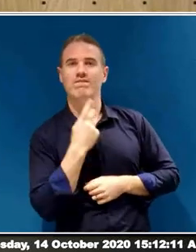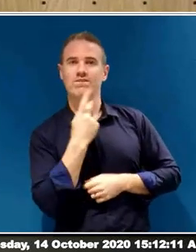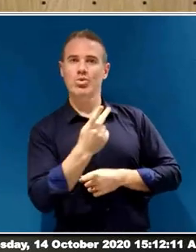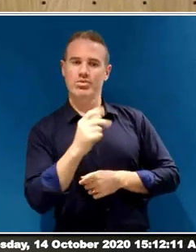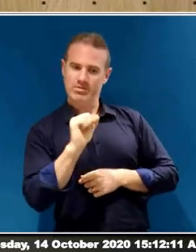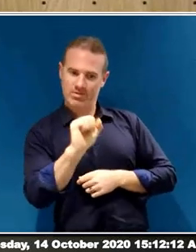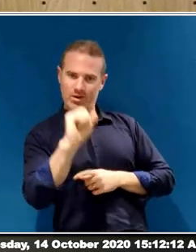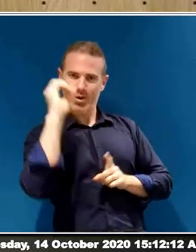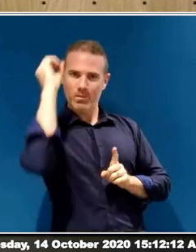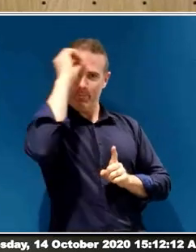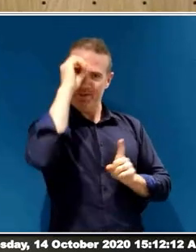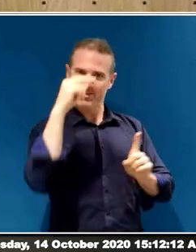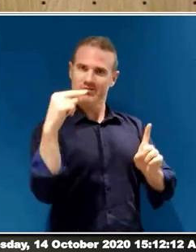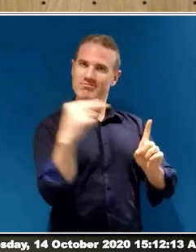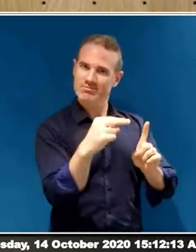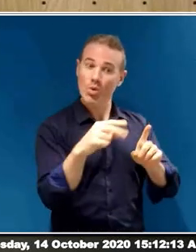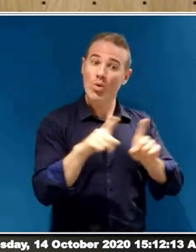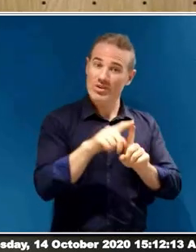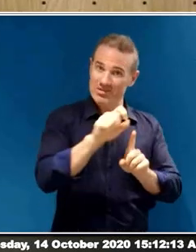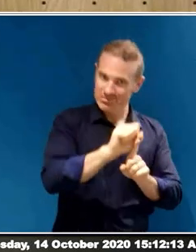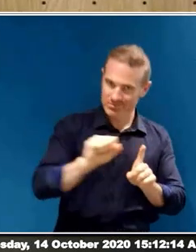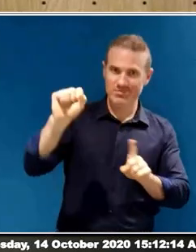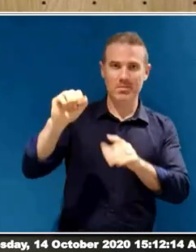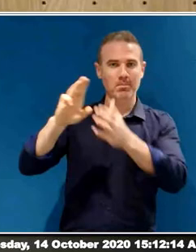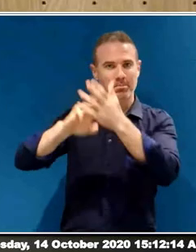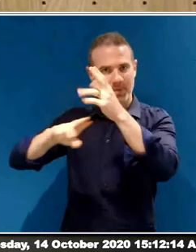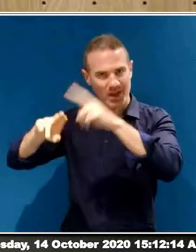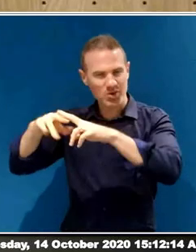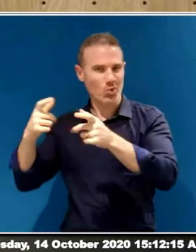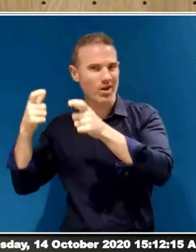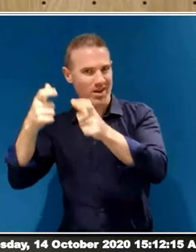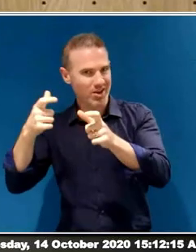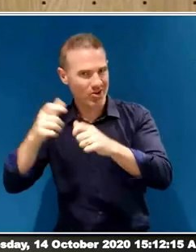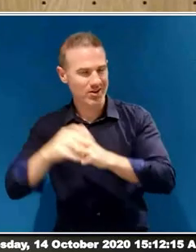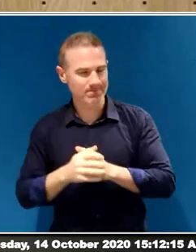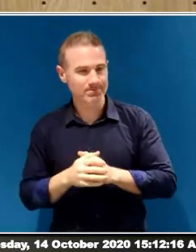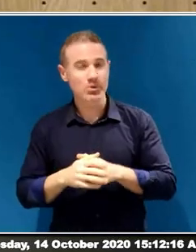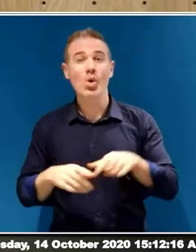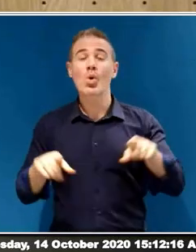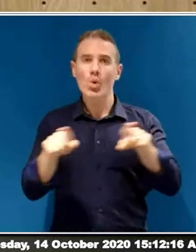It asks us to look at the cost versus the benefits of providing an adjustment,